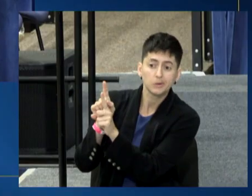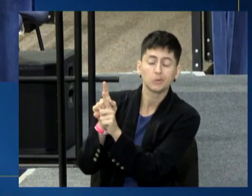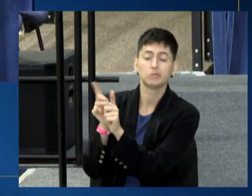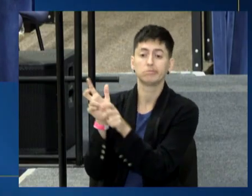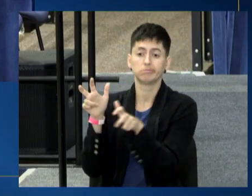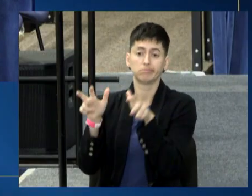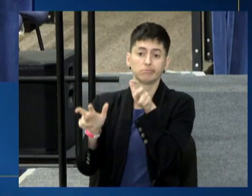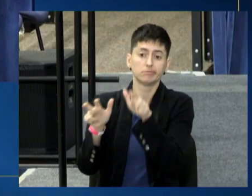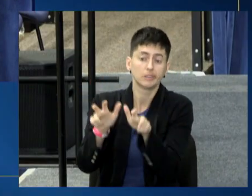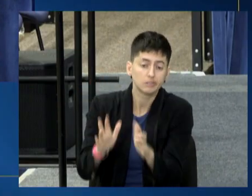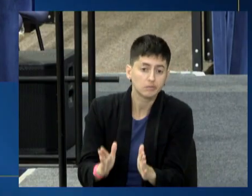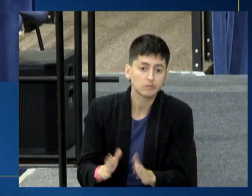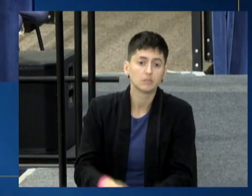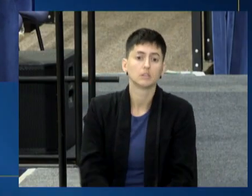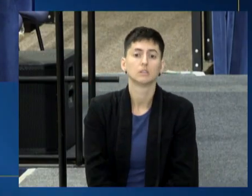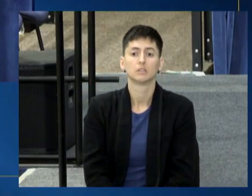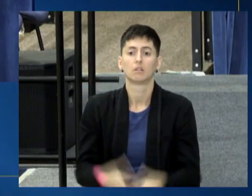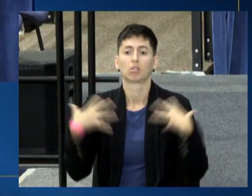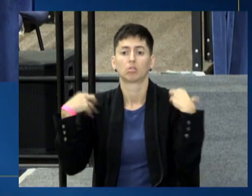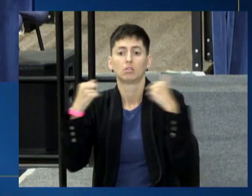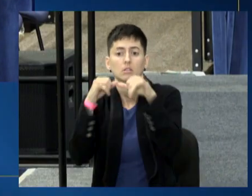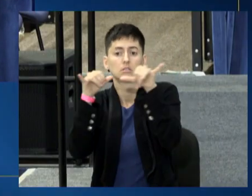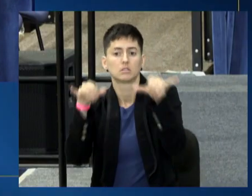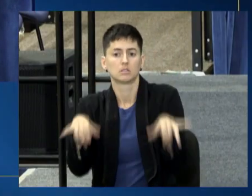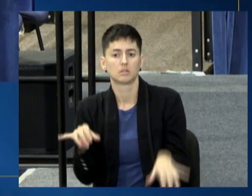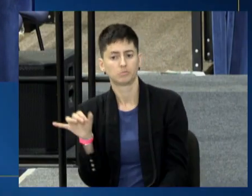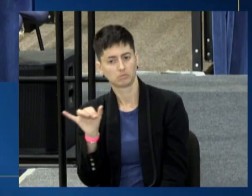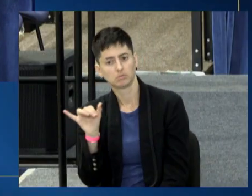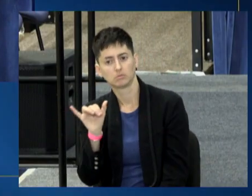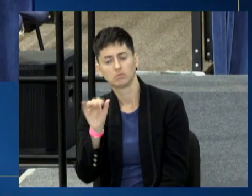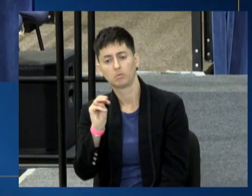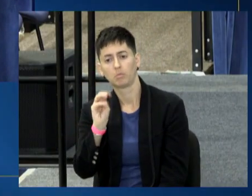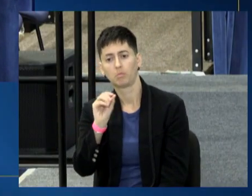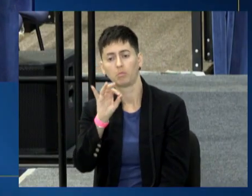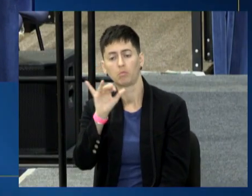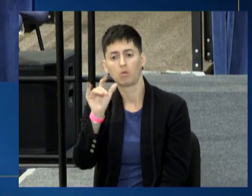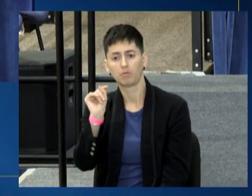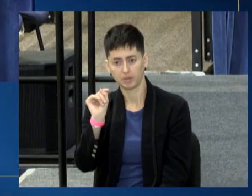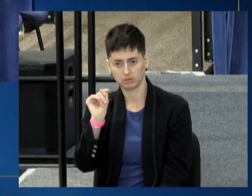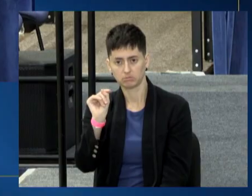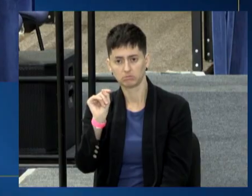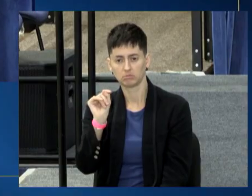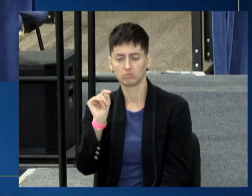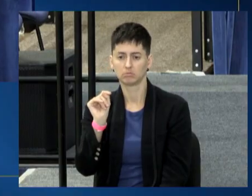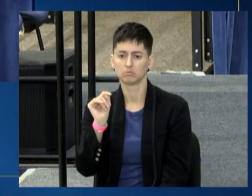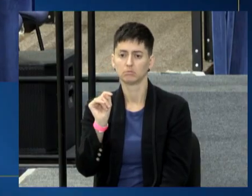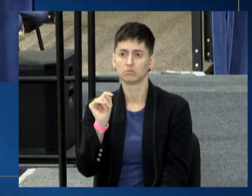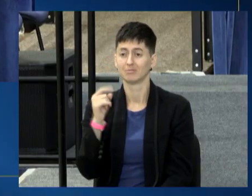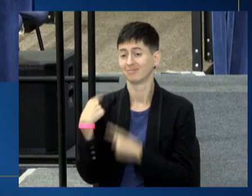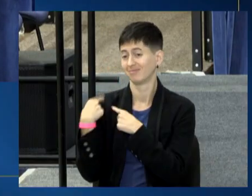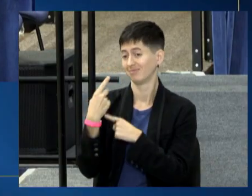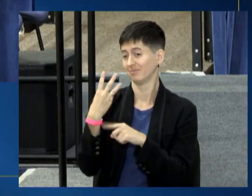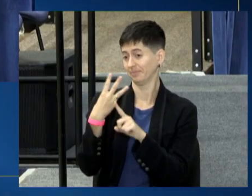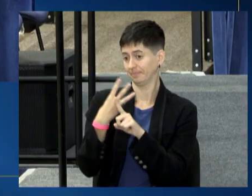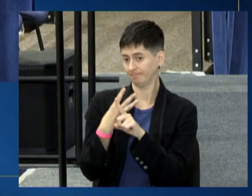like Moffitt. And then over the period of six months, we tested these solutions. We helped